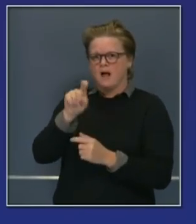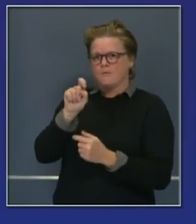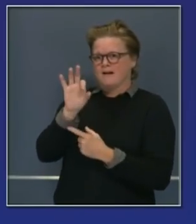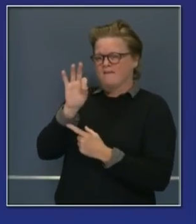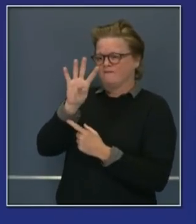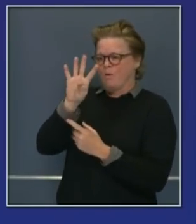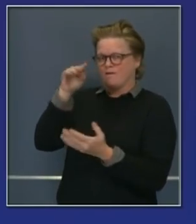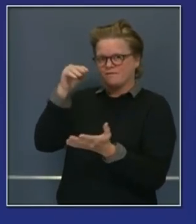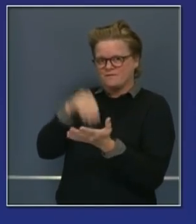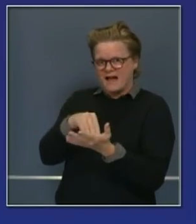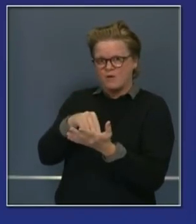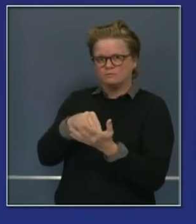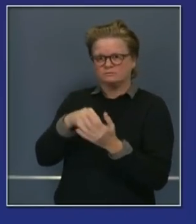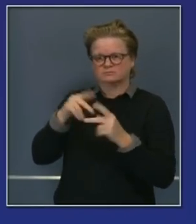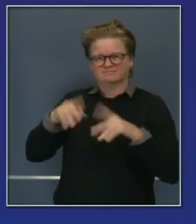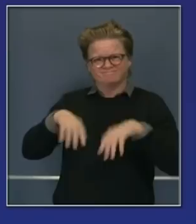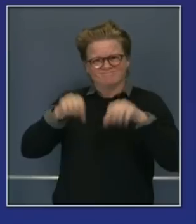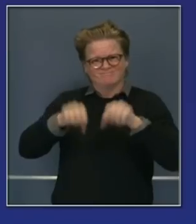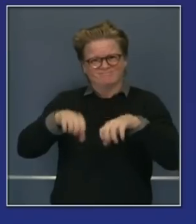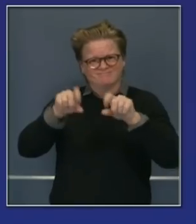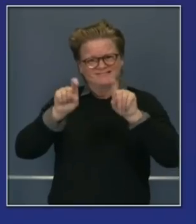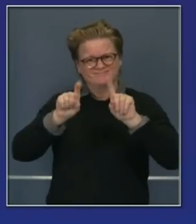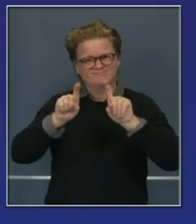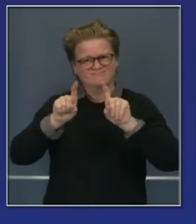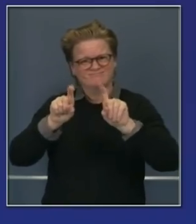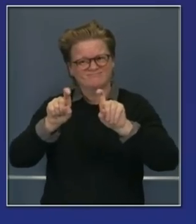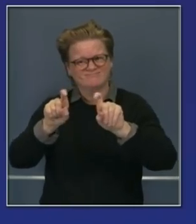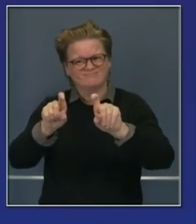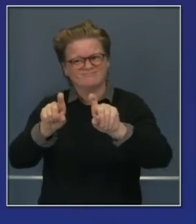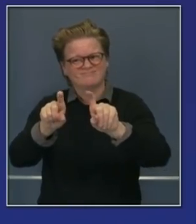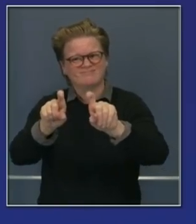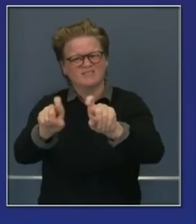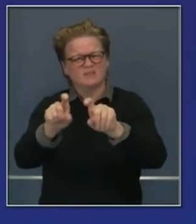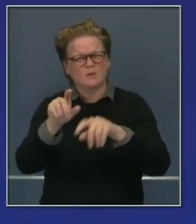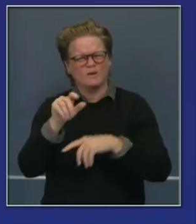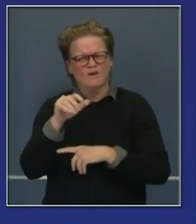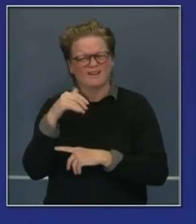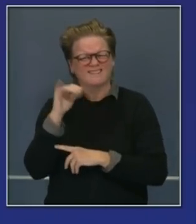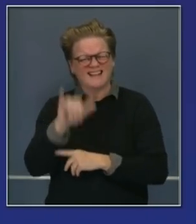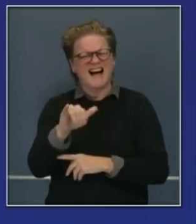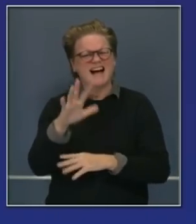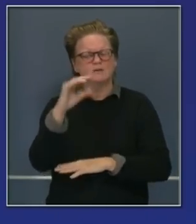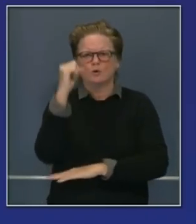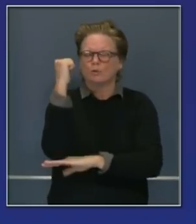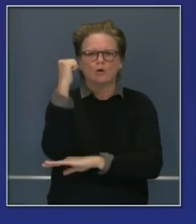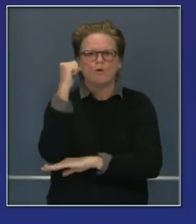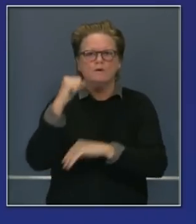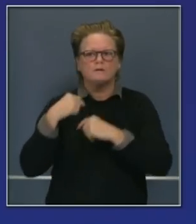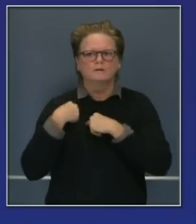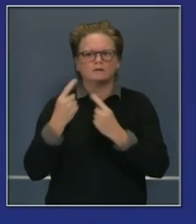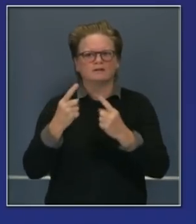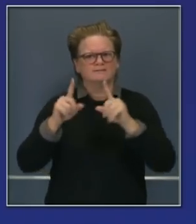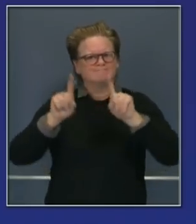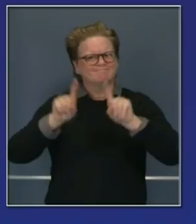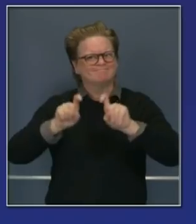YOU CAN SEE 143,711 IS THE AVERAGE NUMBER OF TESTS WE ARE CONDUCTING ON A DAILY BASIS. BY THE WAY, YESTERDAY WAS JUST